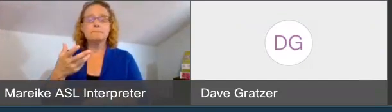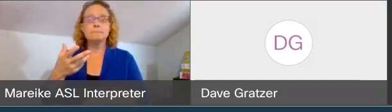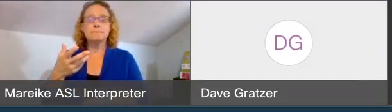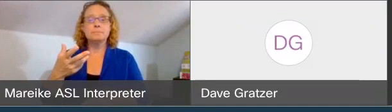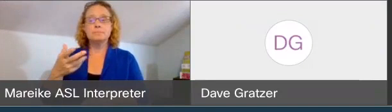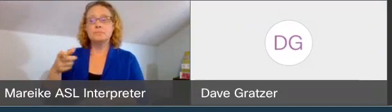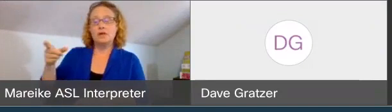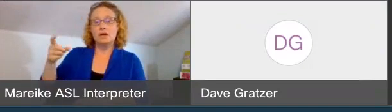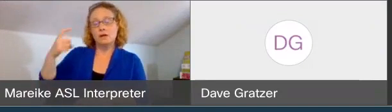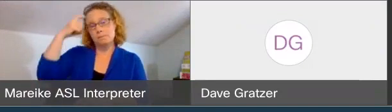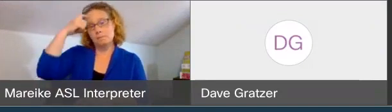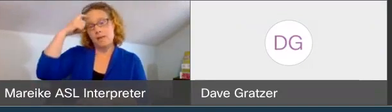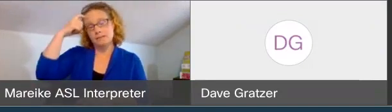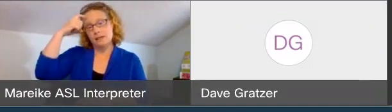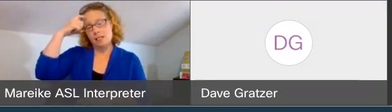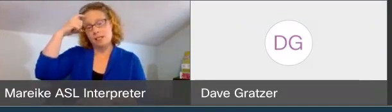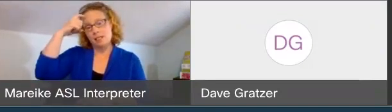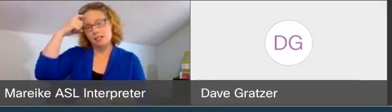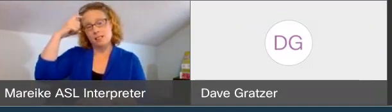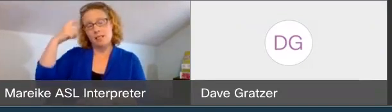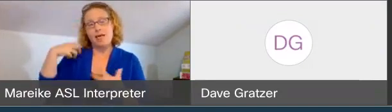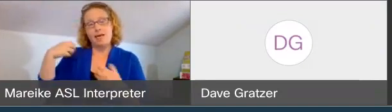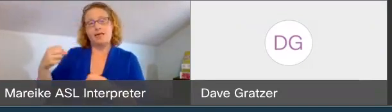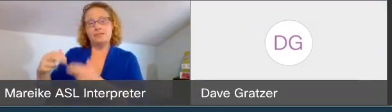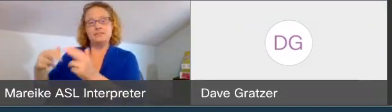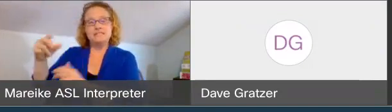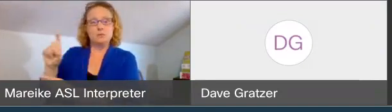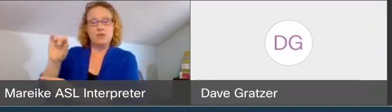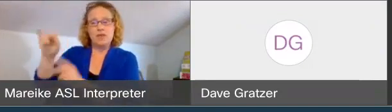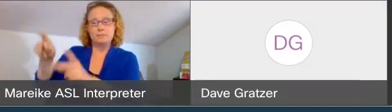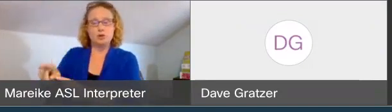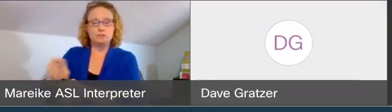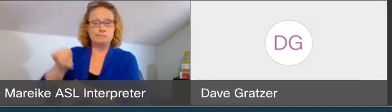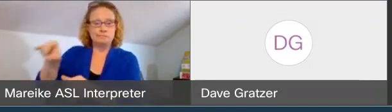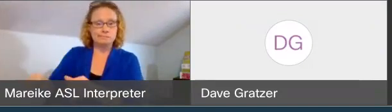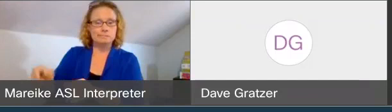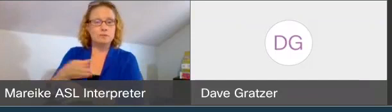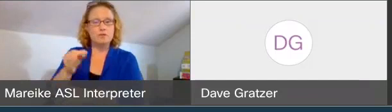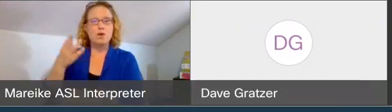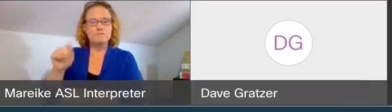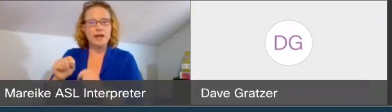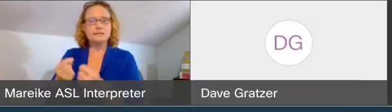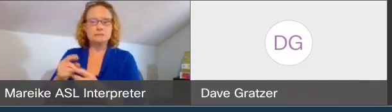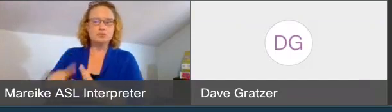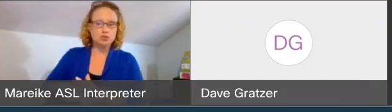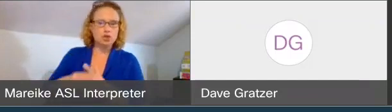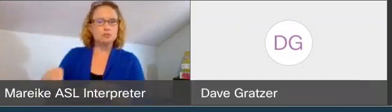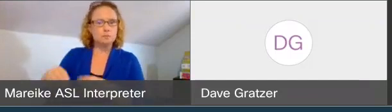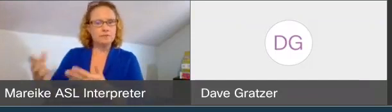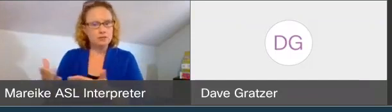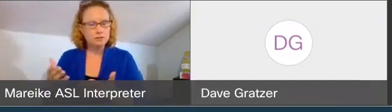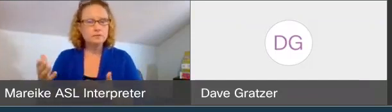that the person is in before the FACT team receives them. So a lot of times it's a hospital,